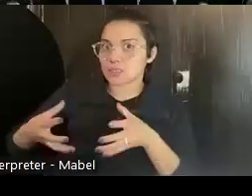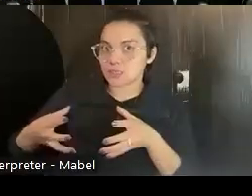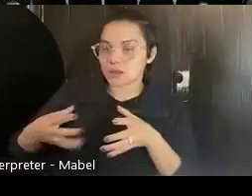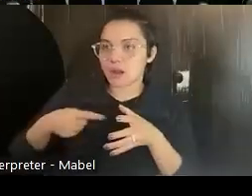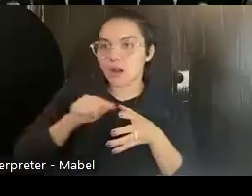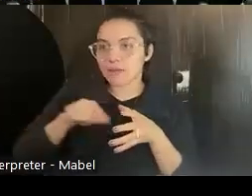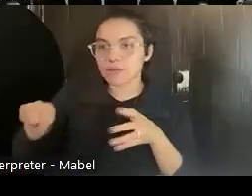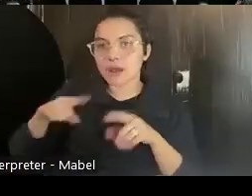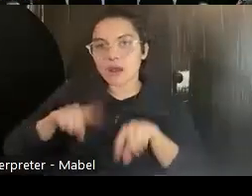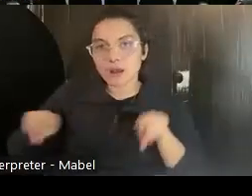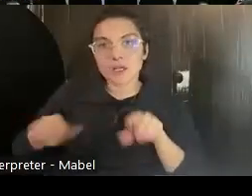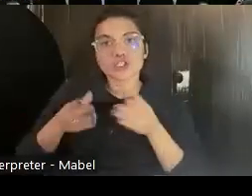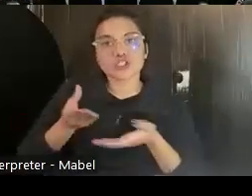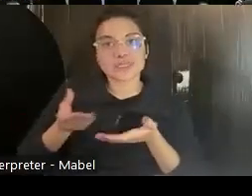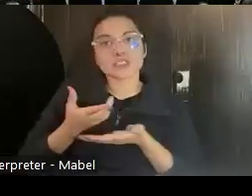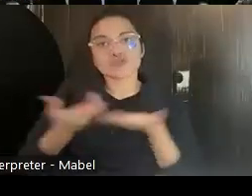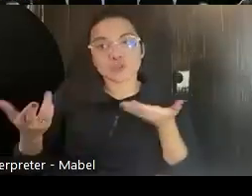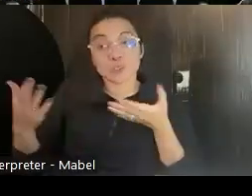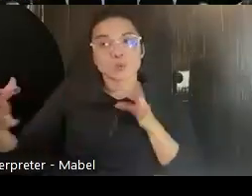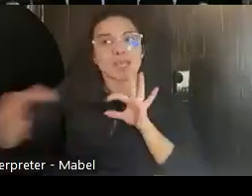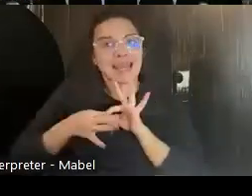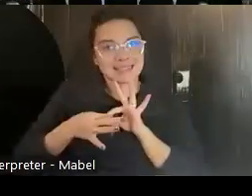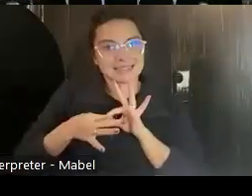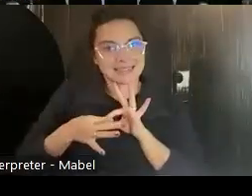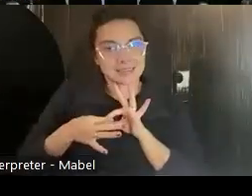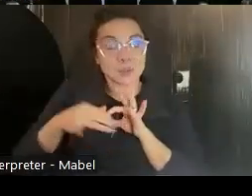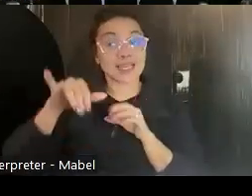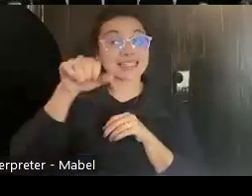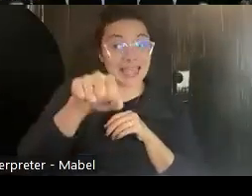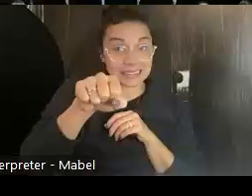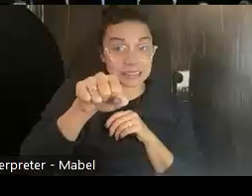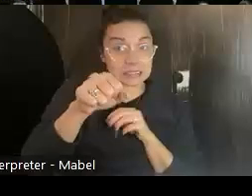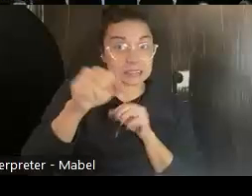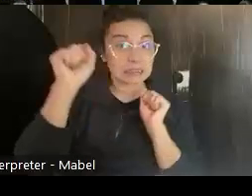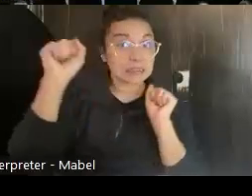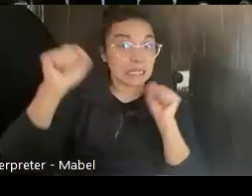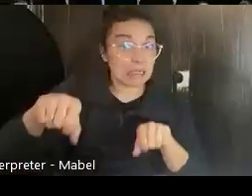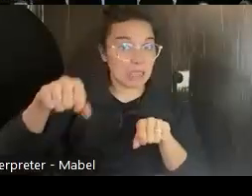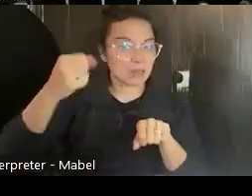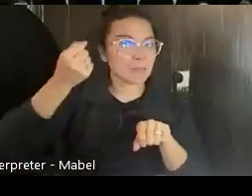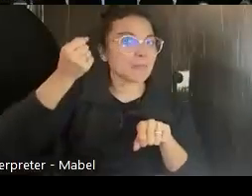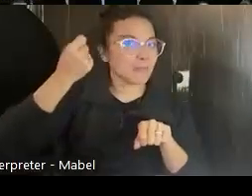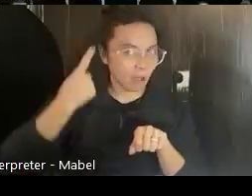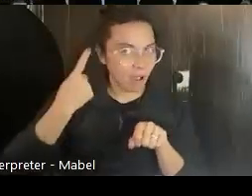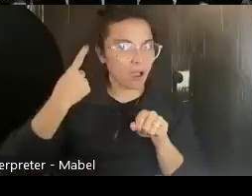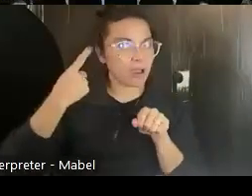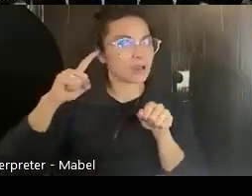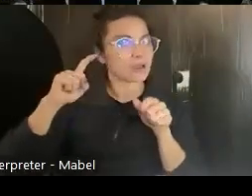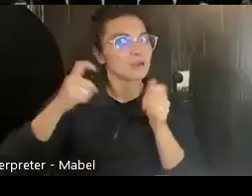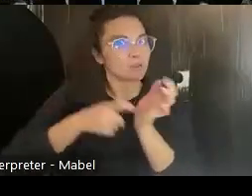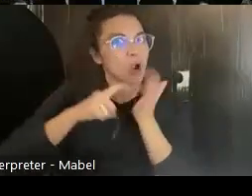uh with so uh yes and or yes but and then um a another uh you know perhaps way of answering that